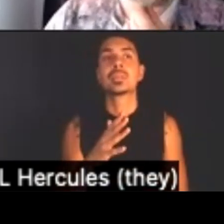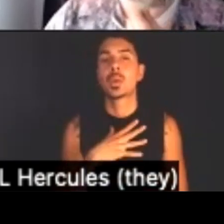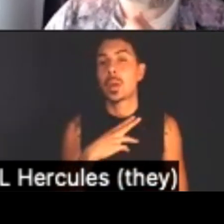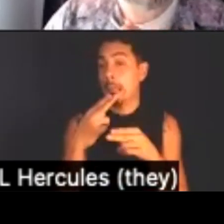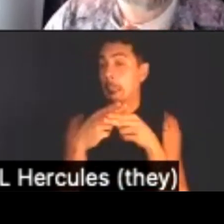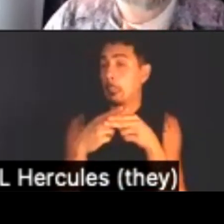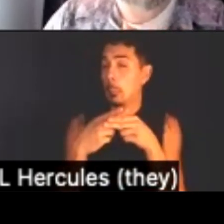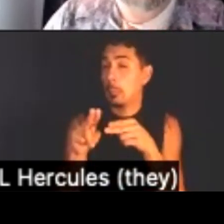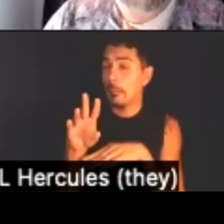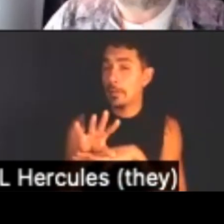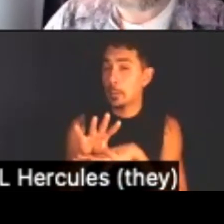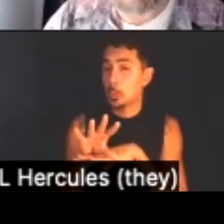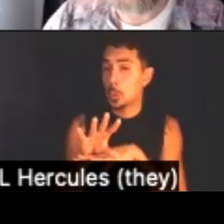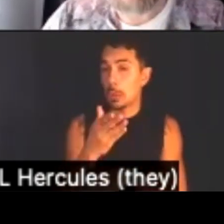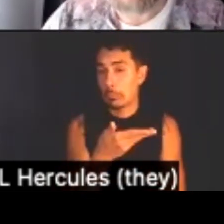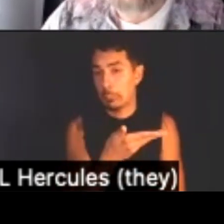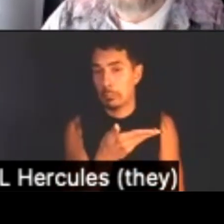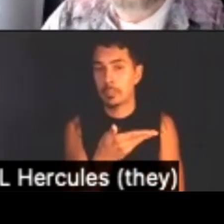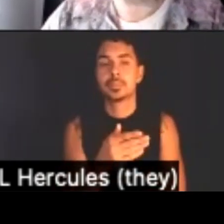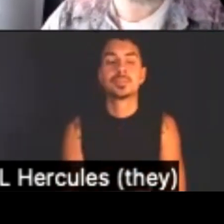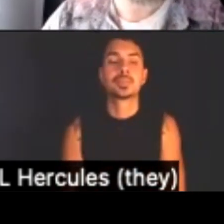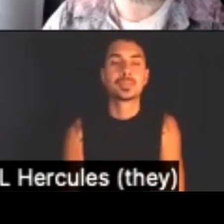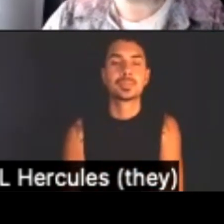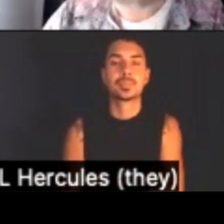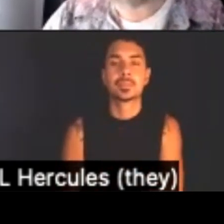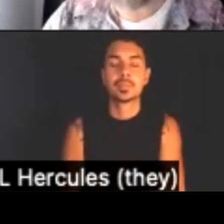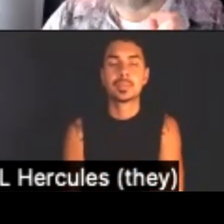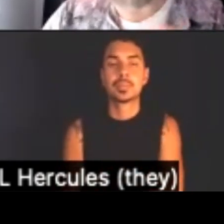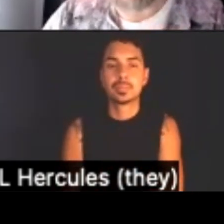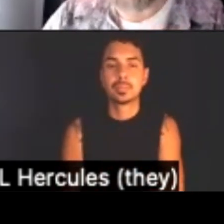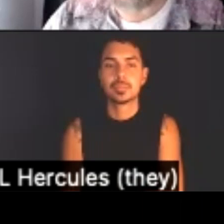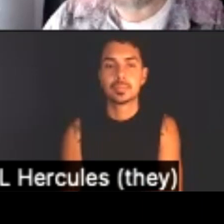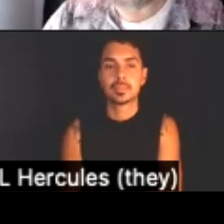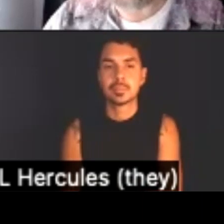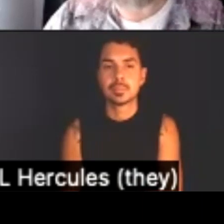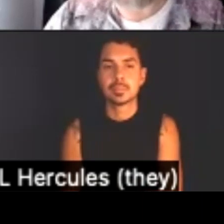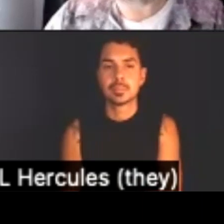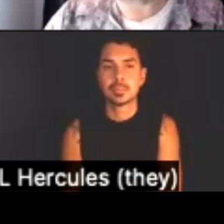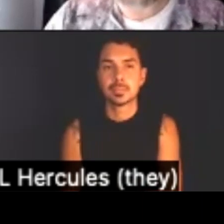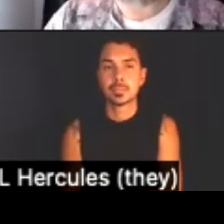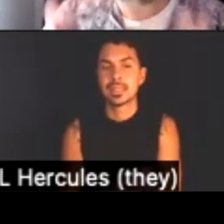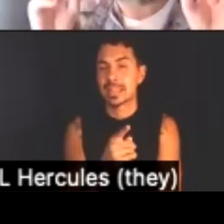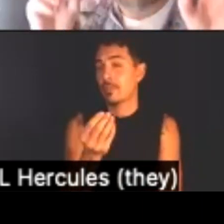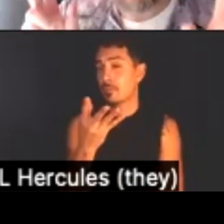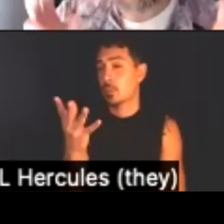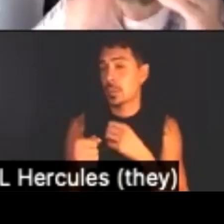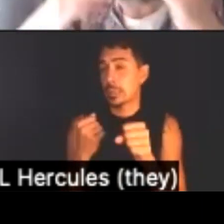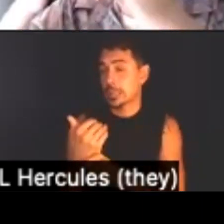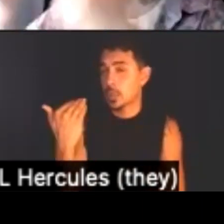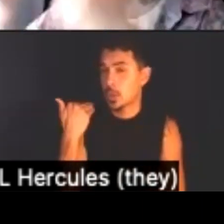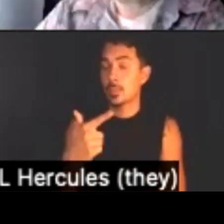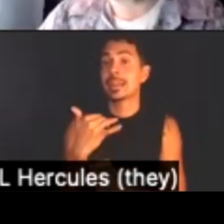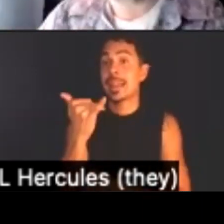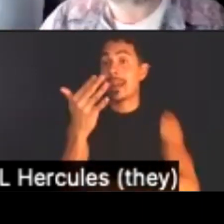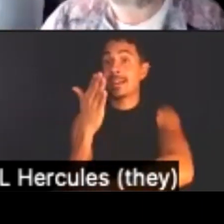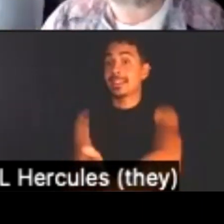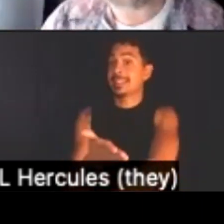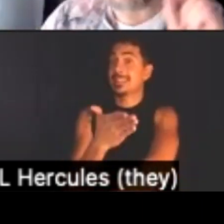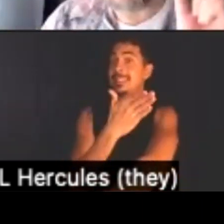This is of Ali Velshi and this was done a couple years ago and he's gotten better at how he talks about trans folks.